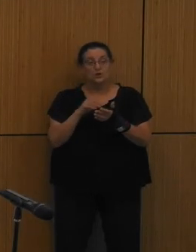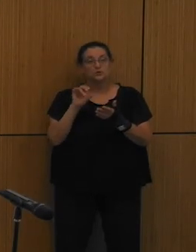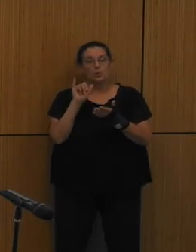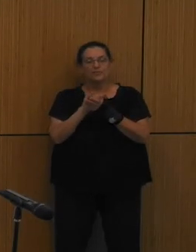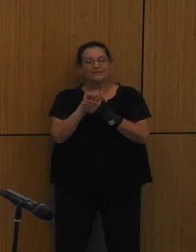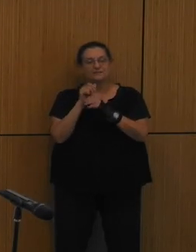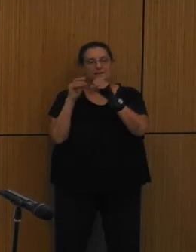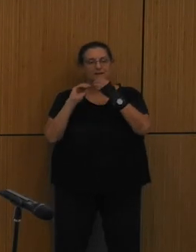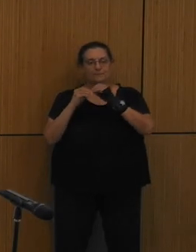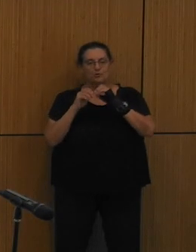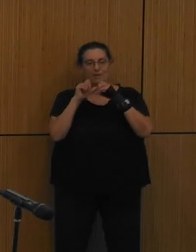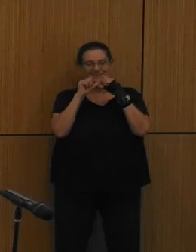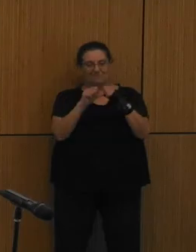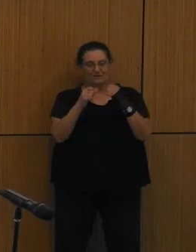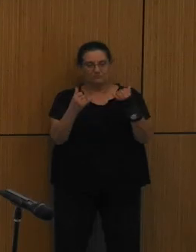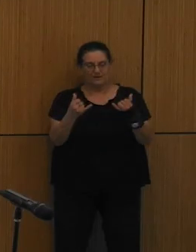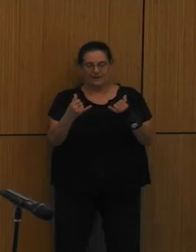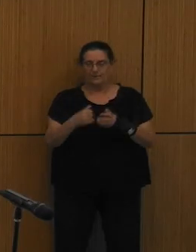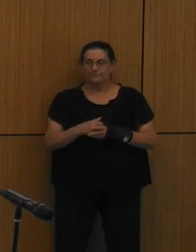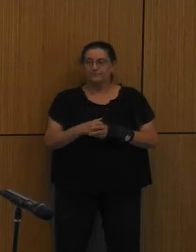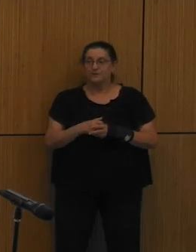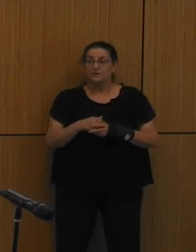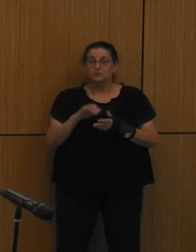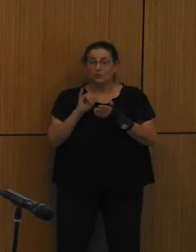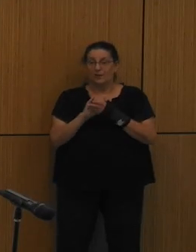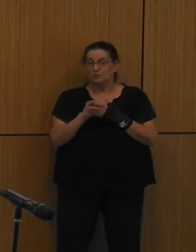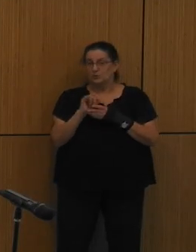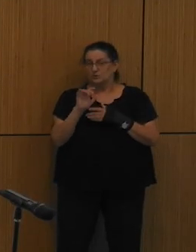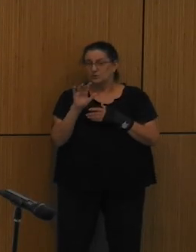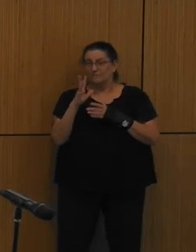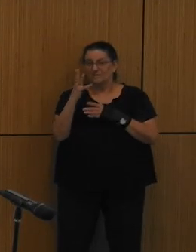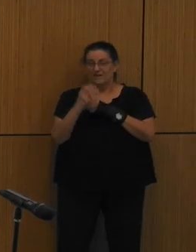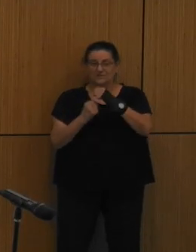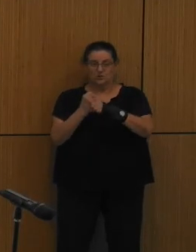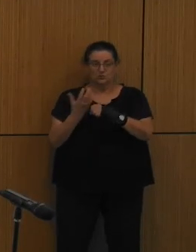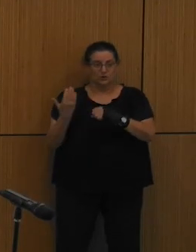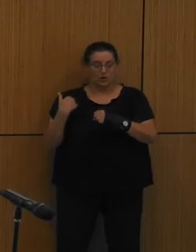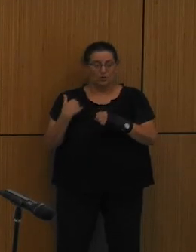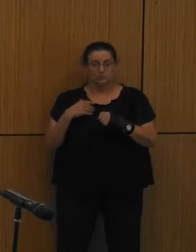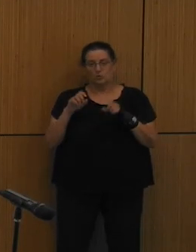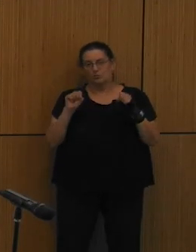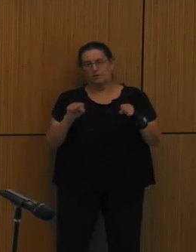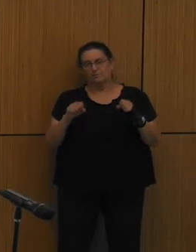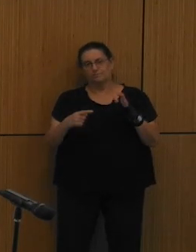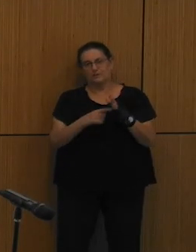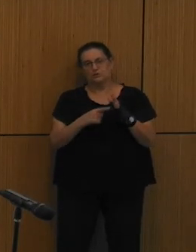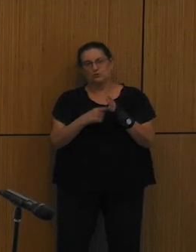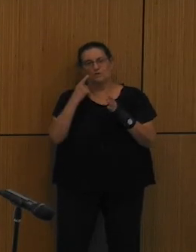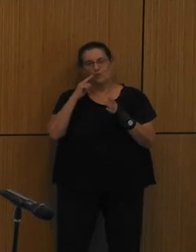And that was in 2020. So it's 2025 now. We're probably due for another one of these assessments.